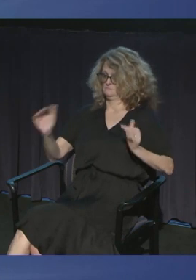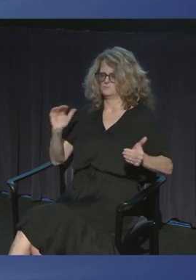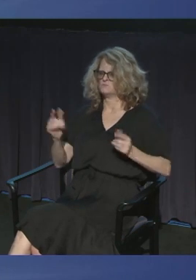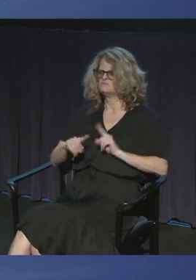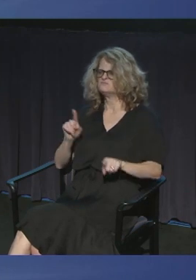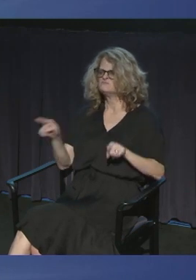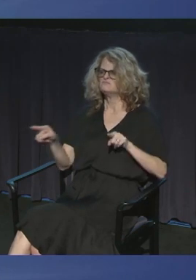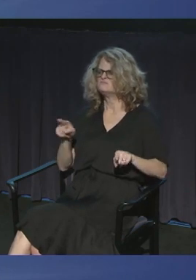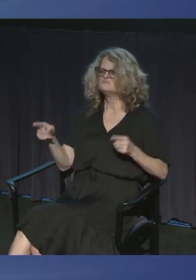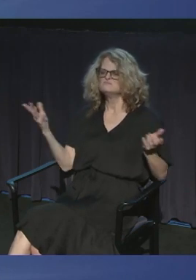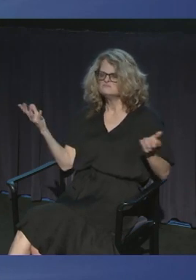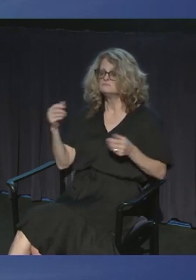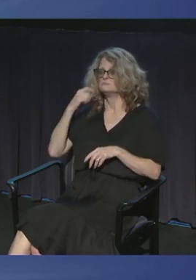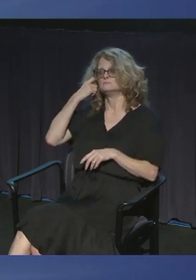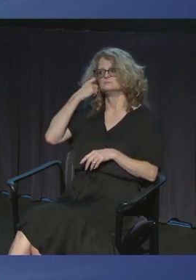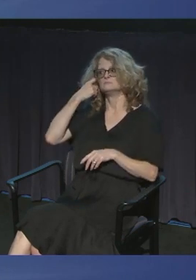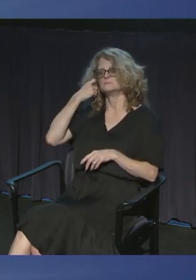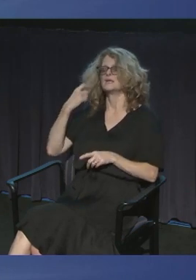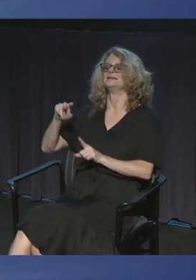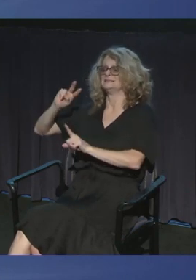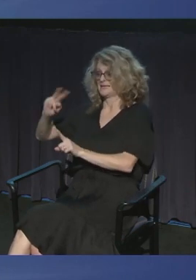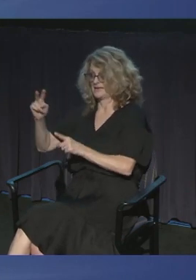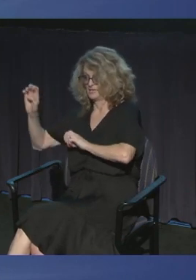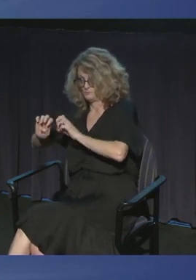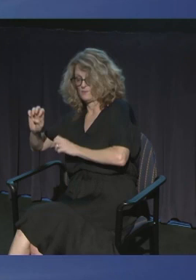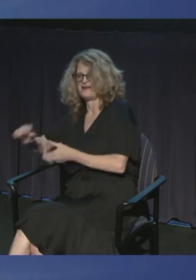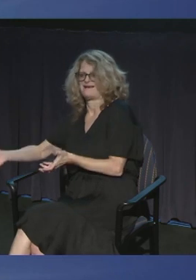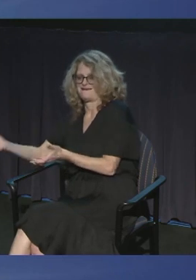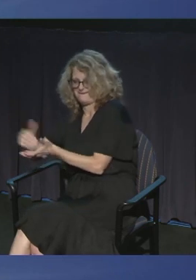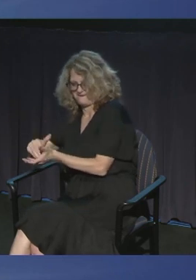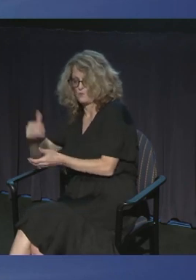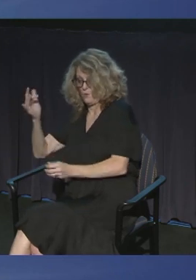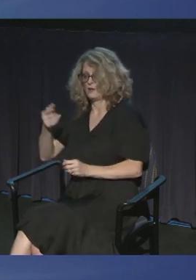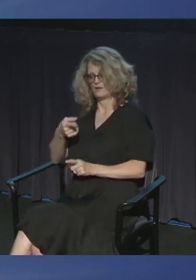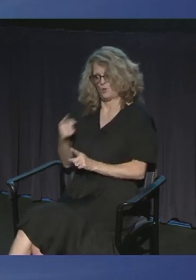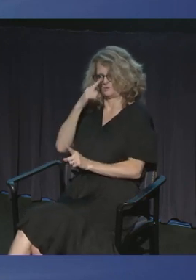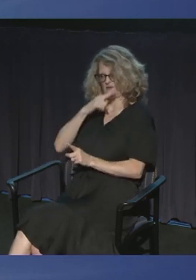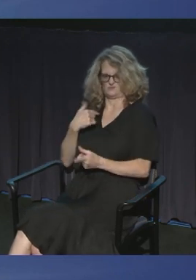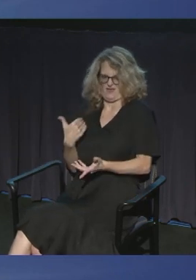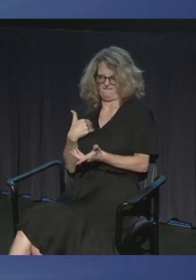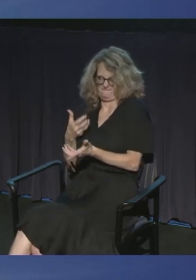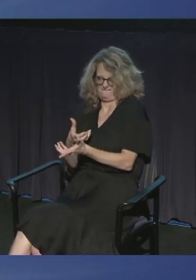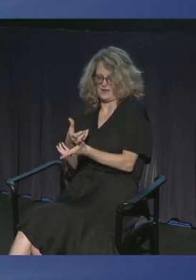REPEATED THIS AGAIN. BIT THE SECOND EXPERIMENT ONLY BECAUSE WE HAVE THESE MICE IN HAND, AND FOUND THE SAME THING.